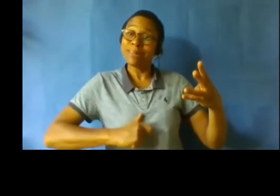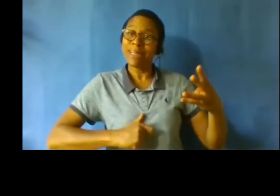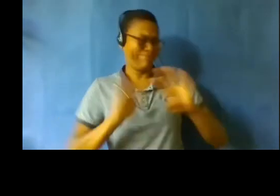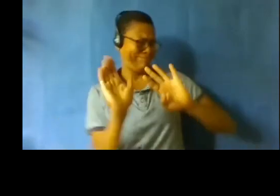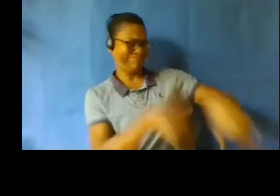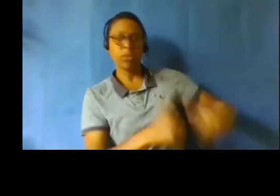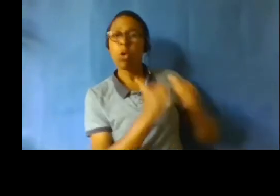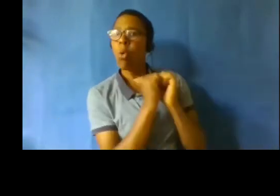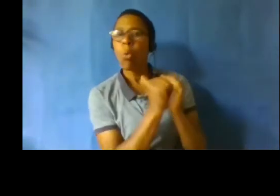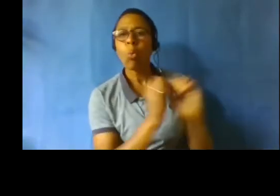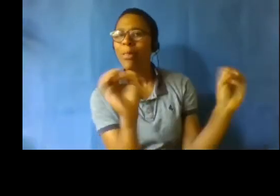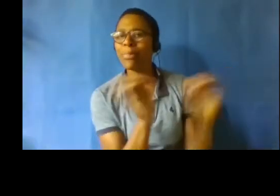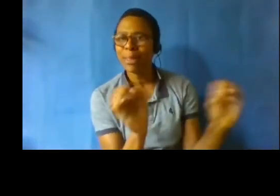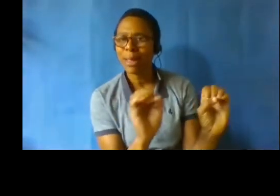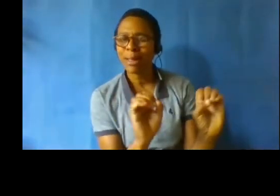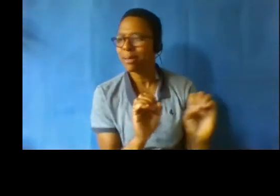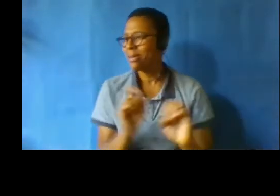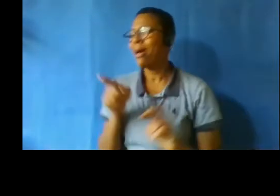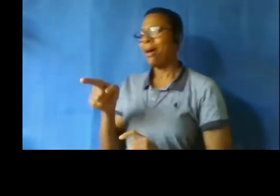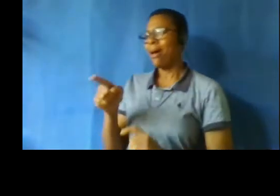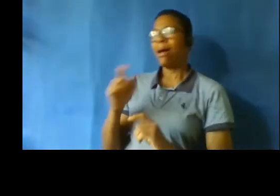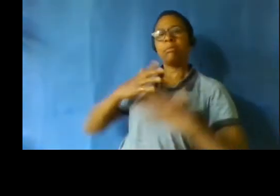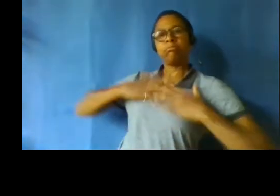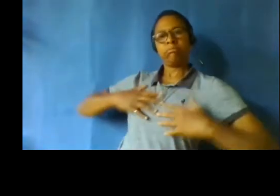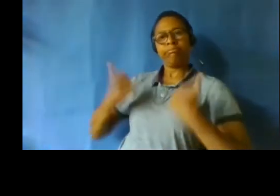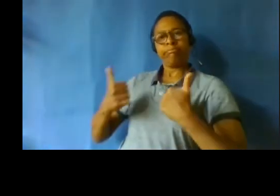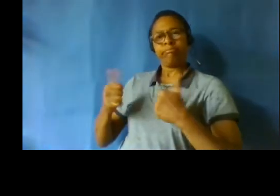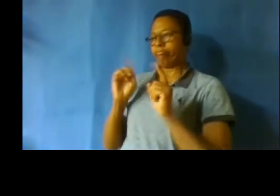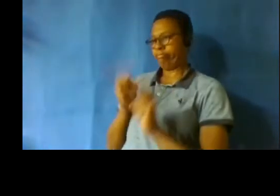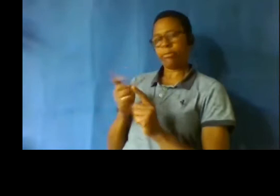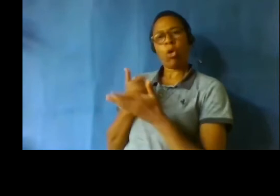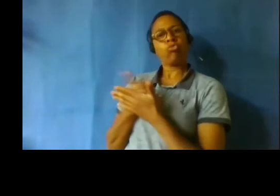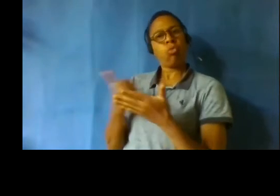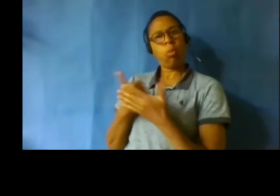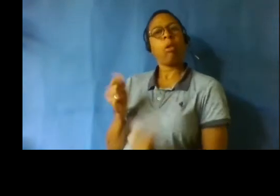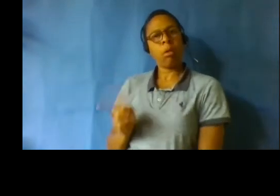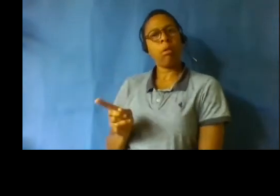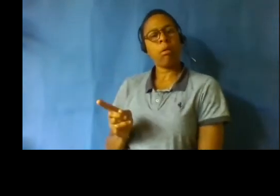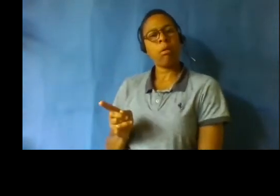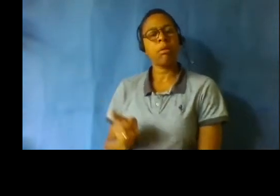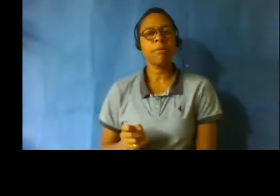to the individual this process of identity translation and formation is